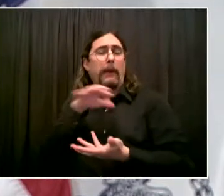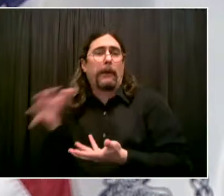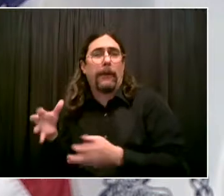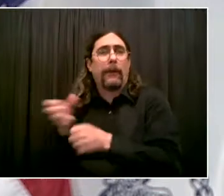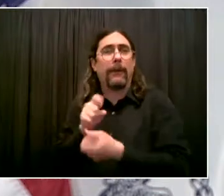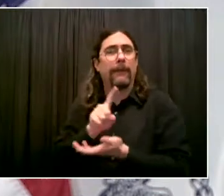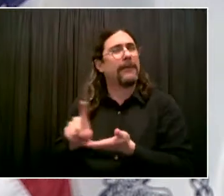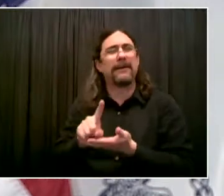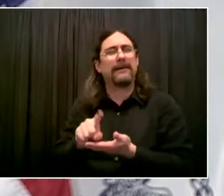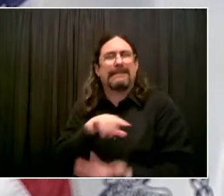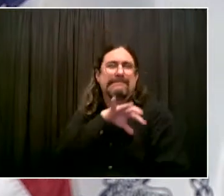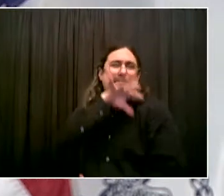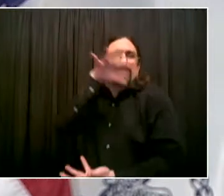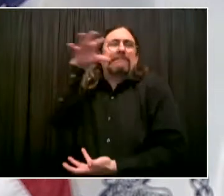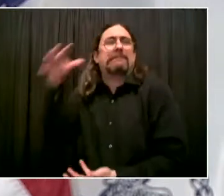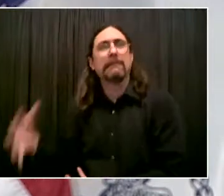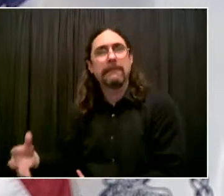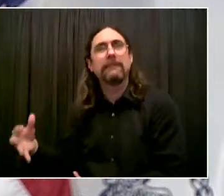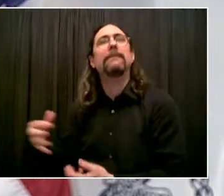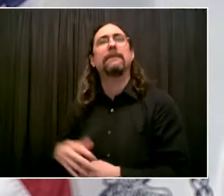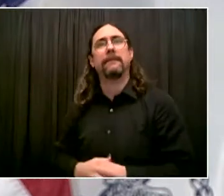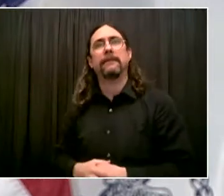FOR ALL L OF US.